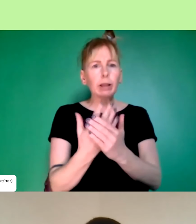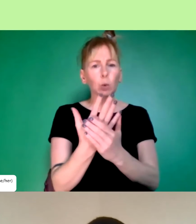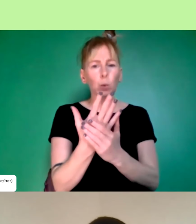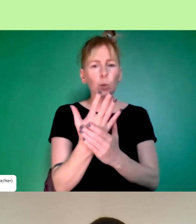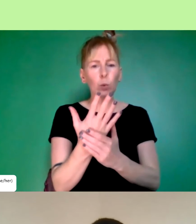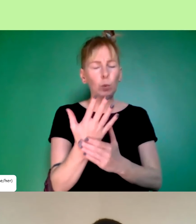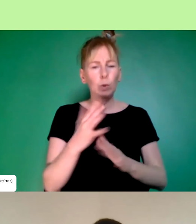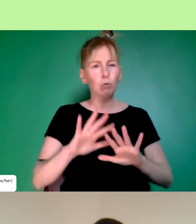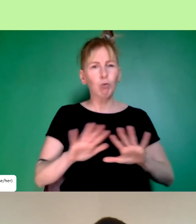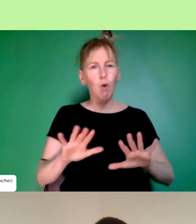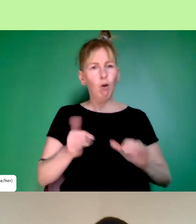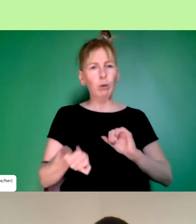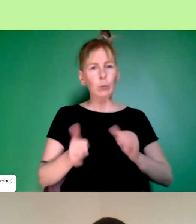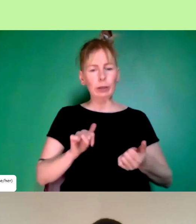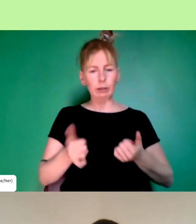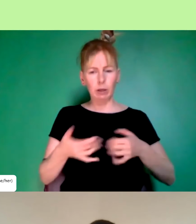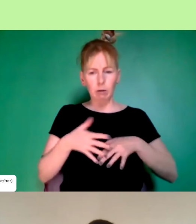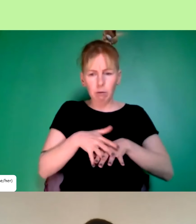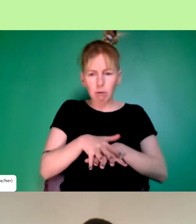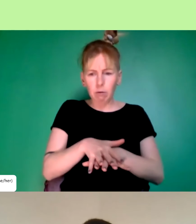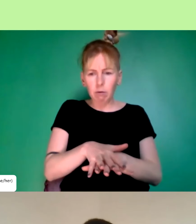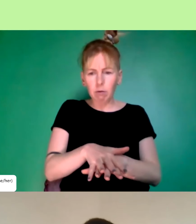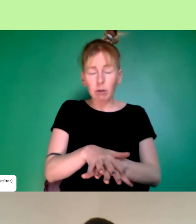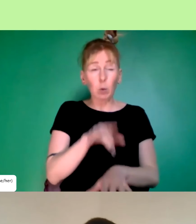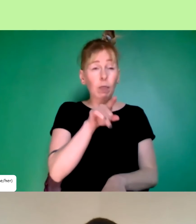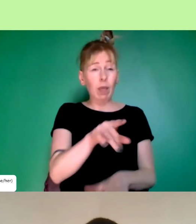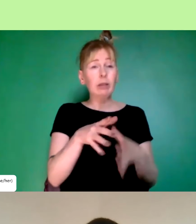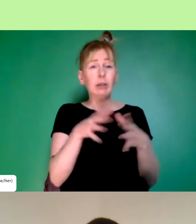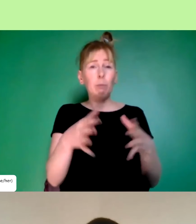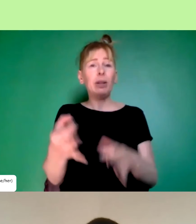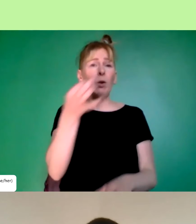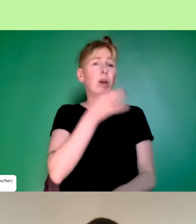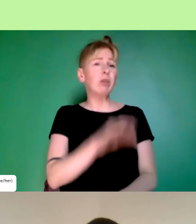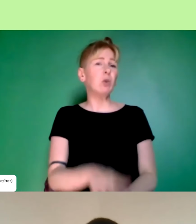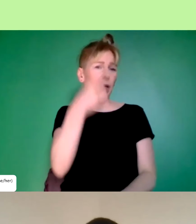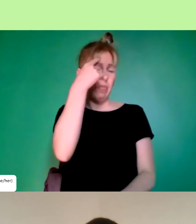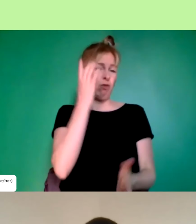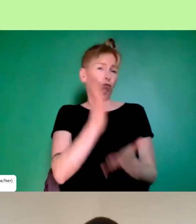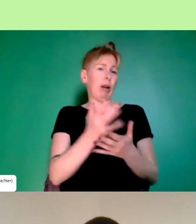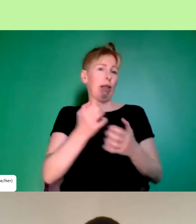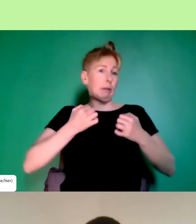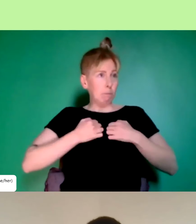So it's a big question, but I think I would say that was that's my methodology.